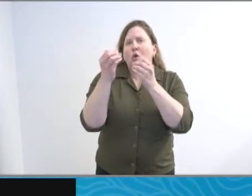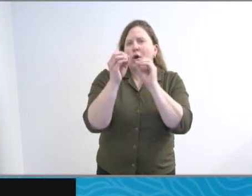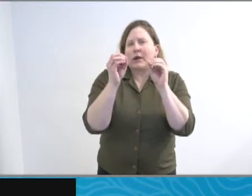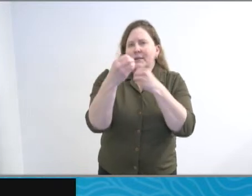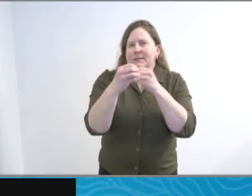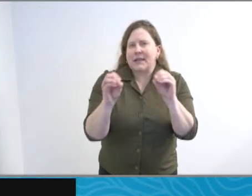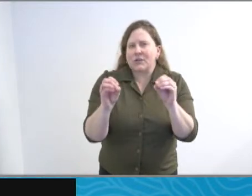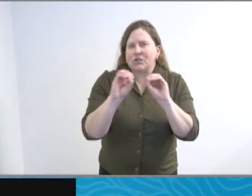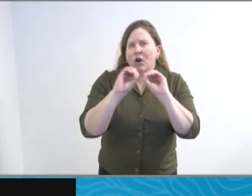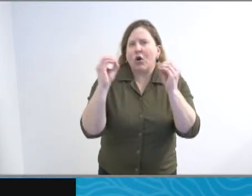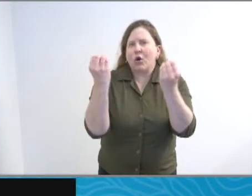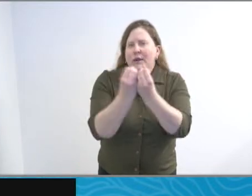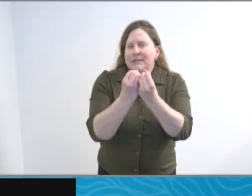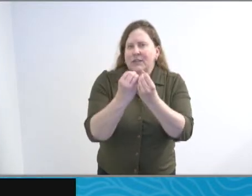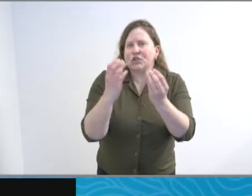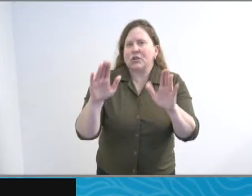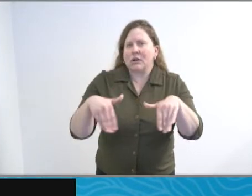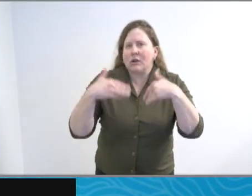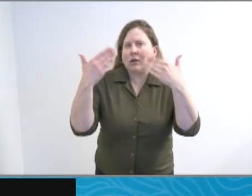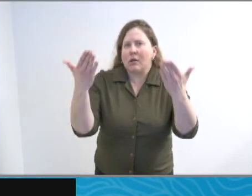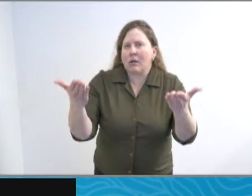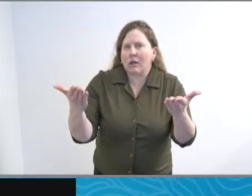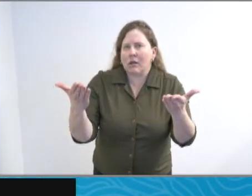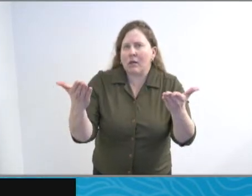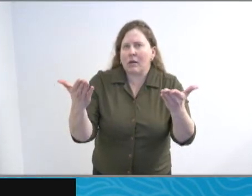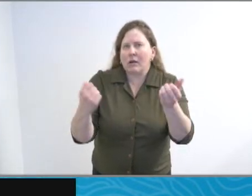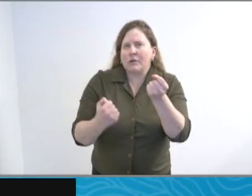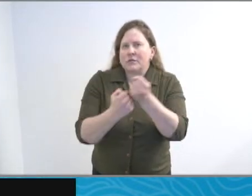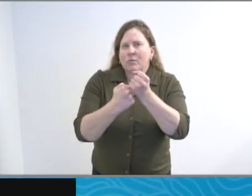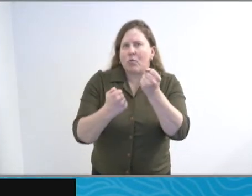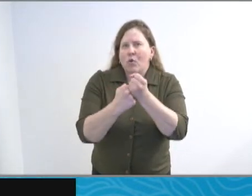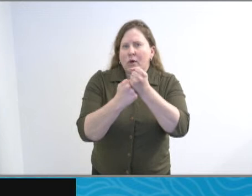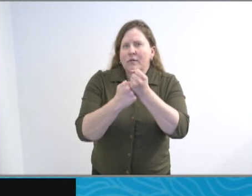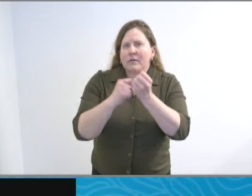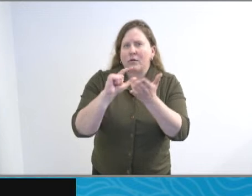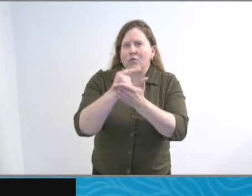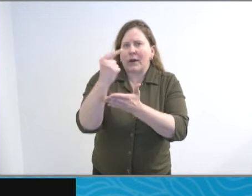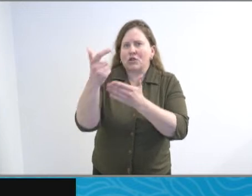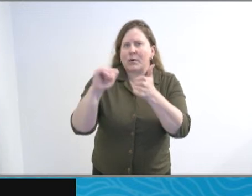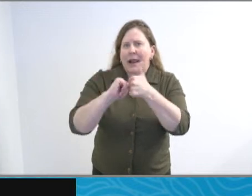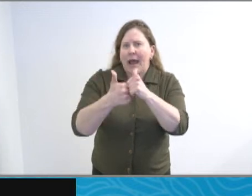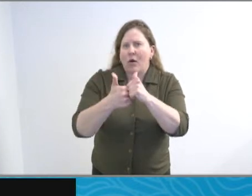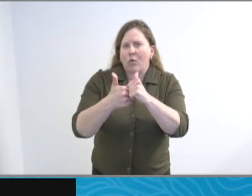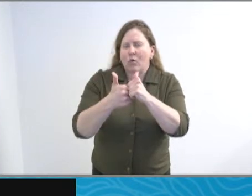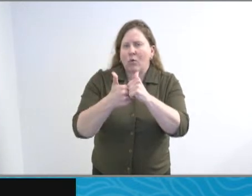to support the adults in order to support the graduates? So we wanna make sure in our,